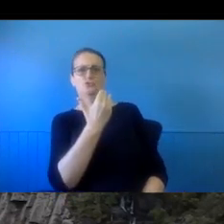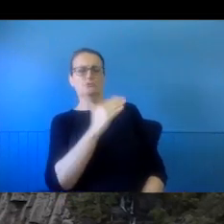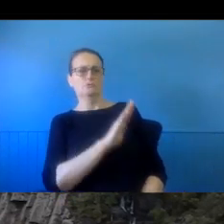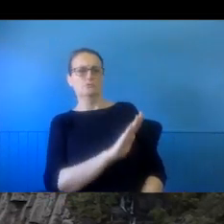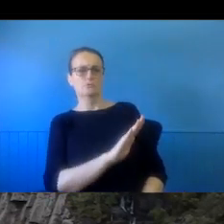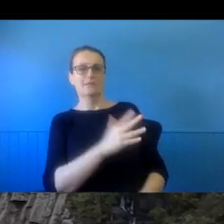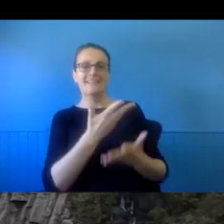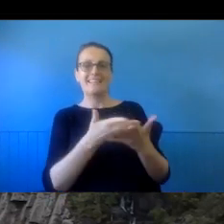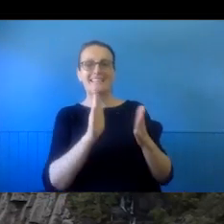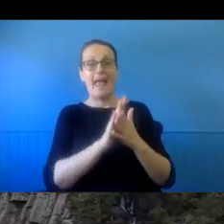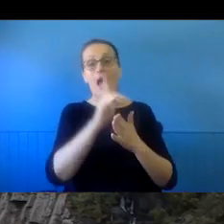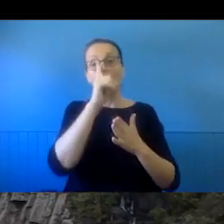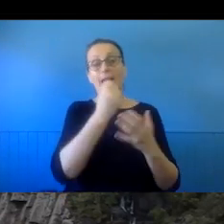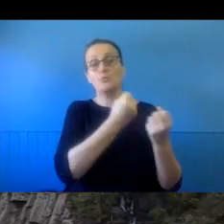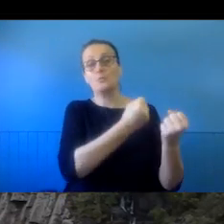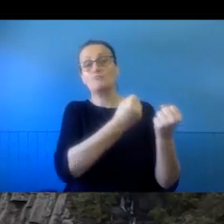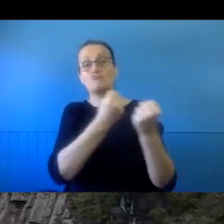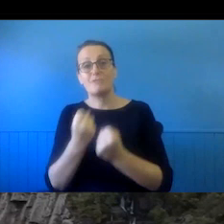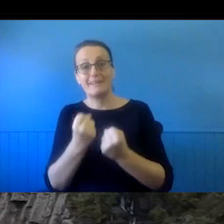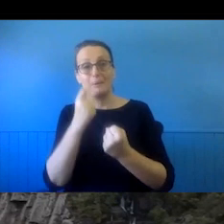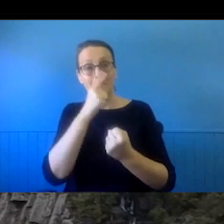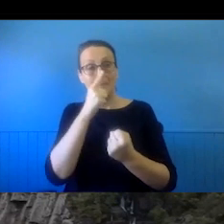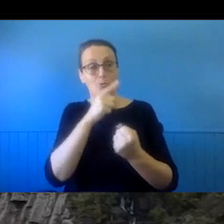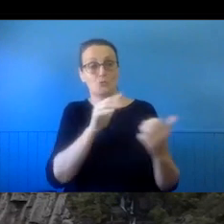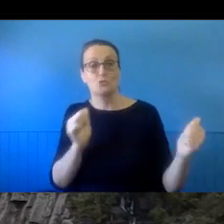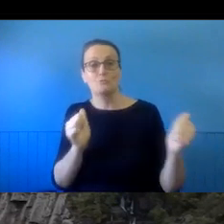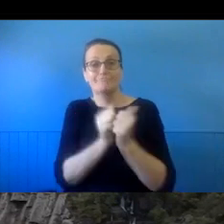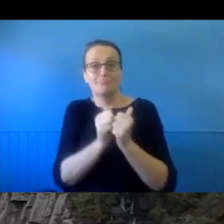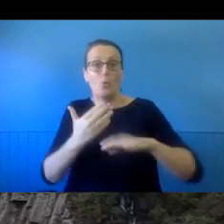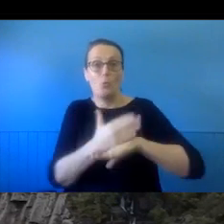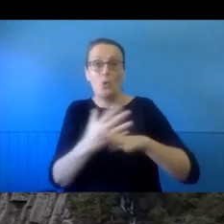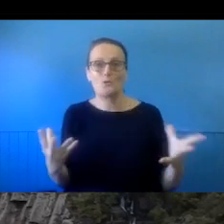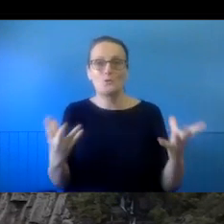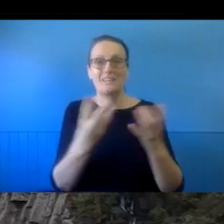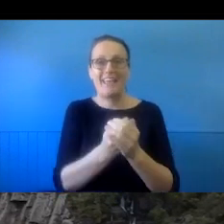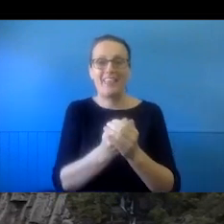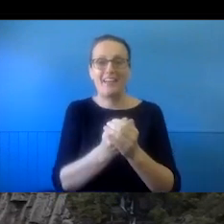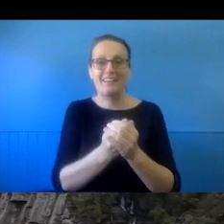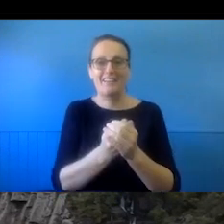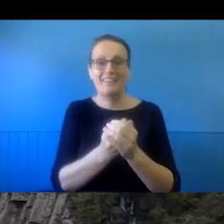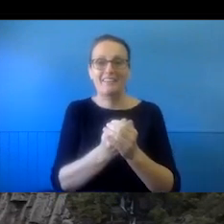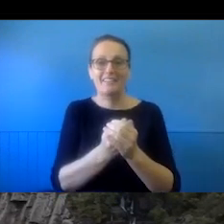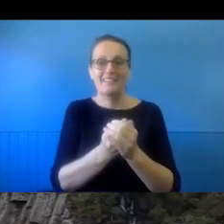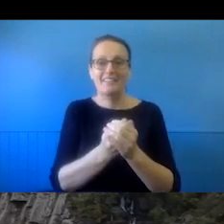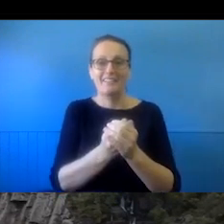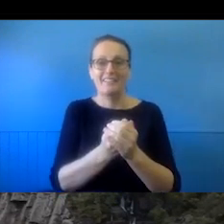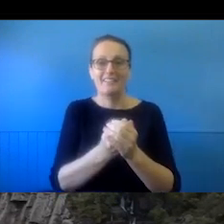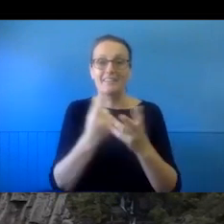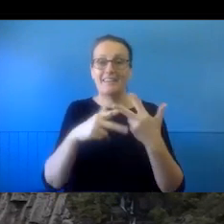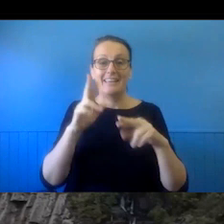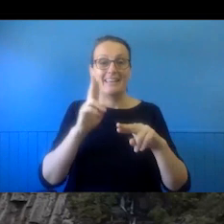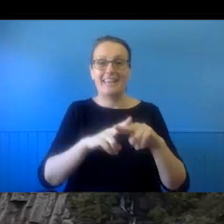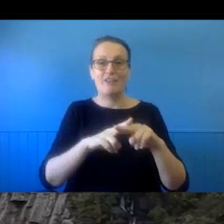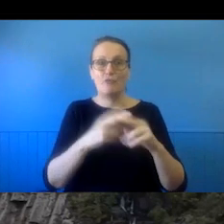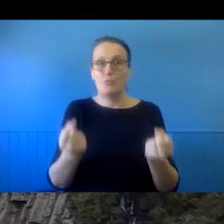those people along if we don't have that authority vested already when